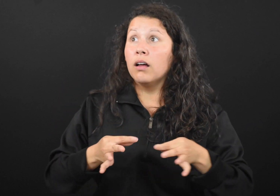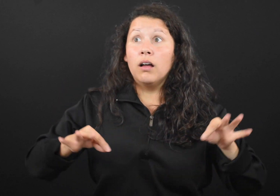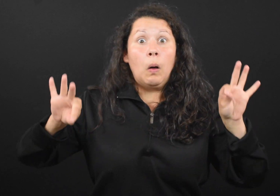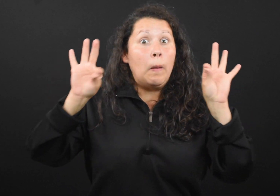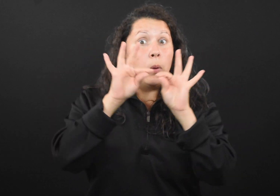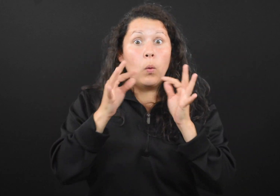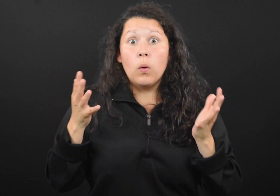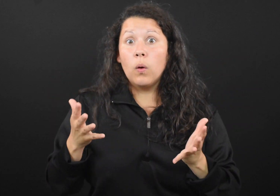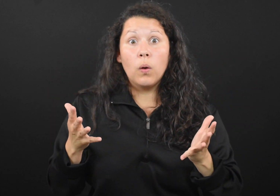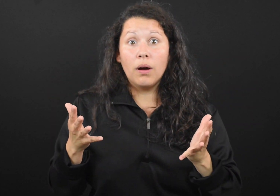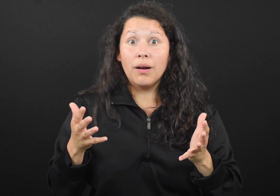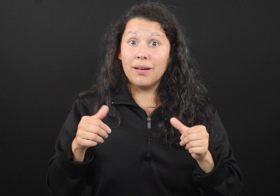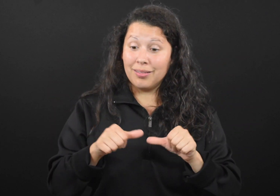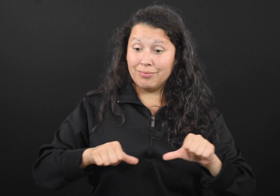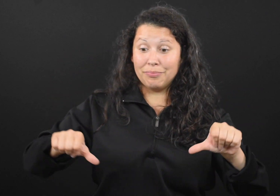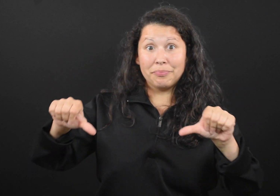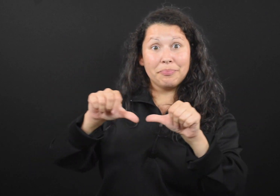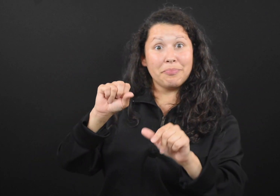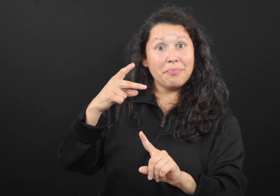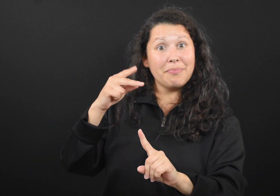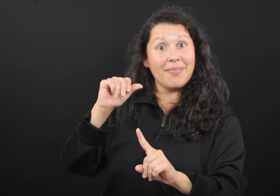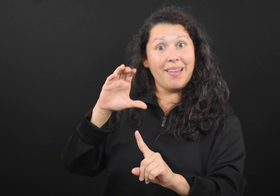is creating a space that is comfortable and safe.